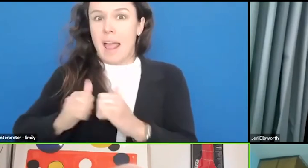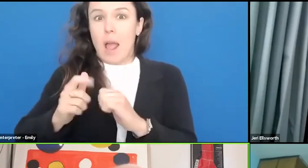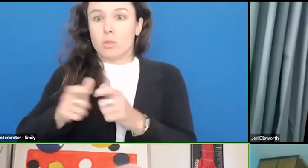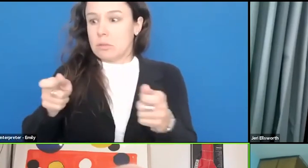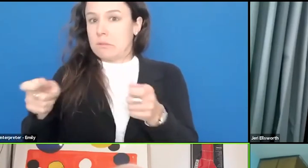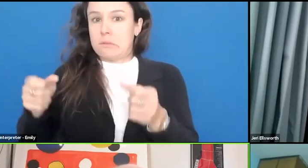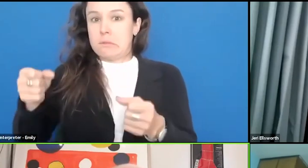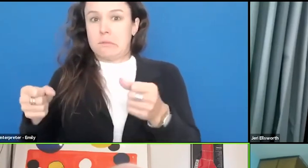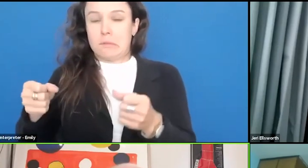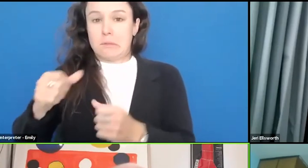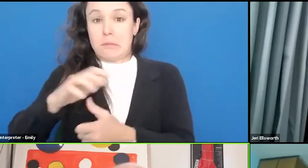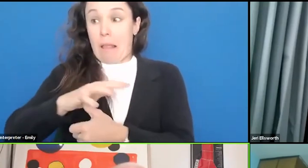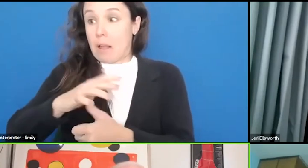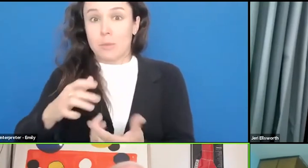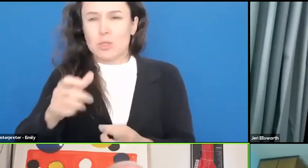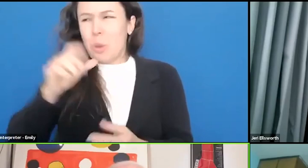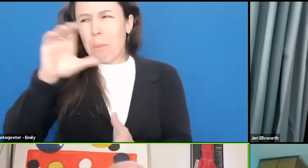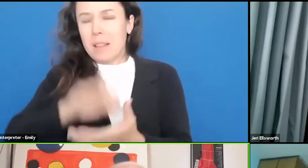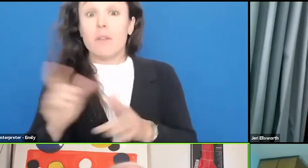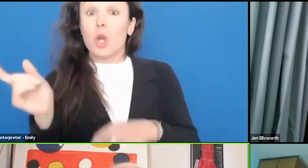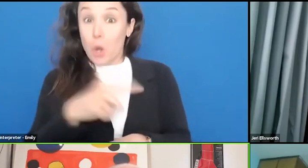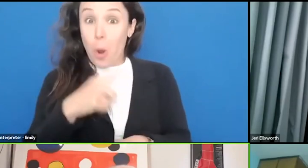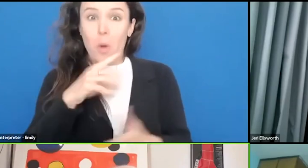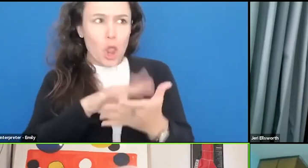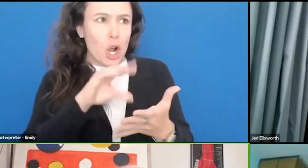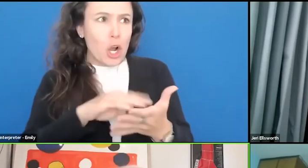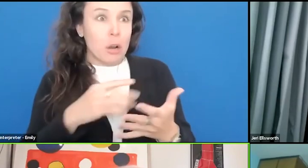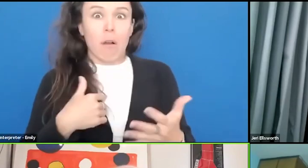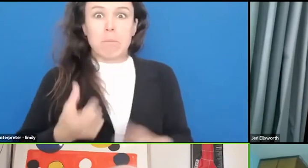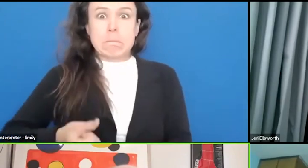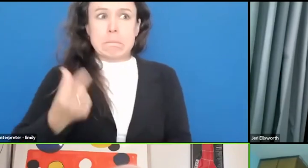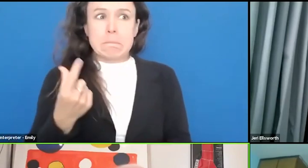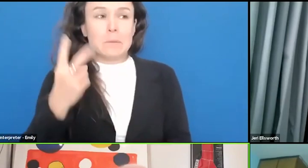and if you don't believe me go take initial lesson and you'll see what I mean, you know,